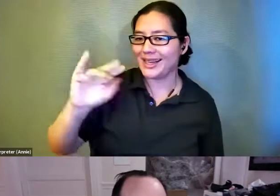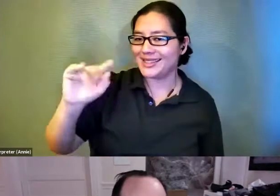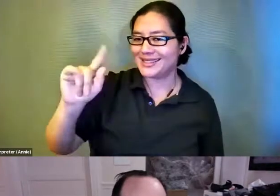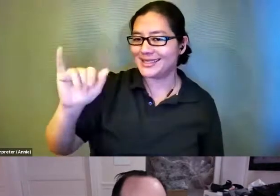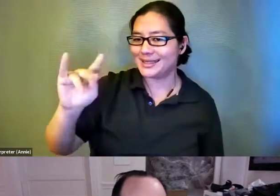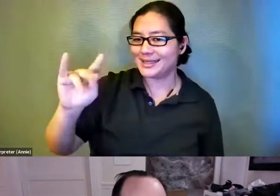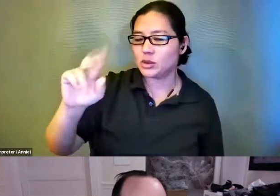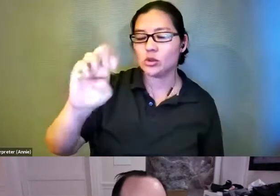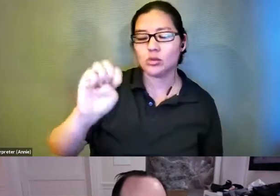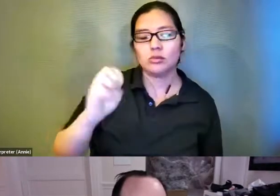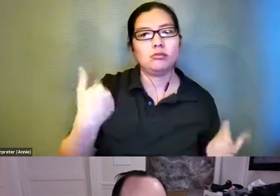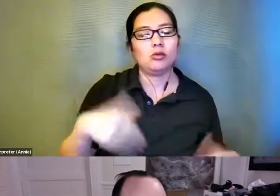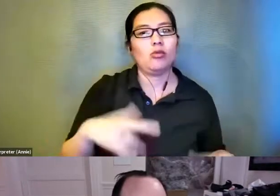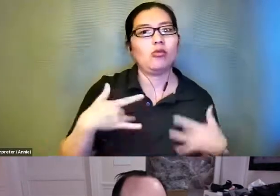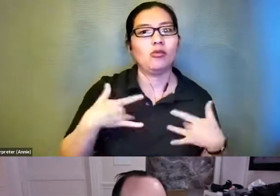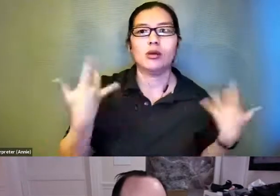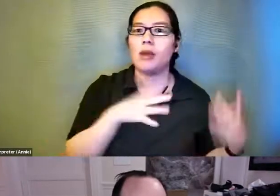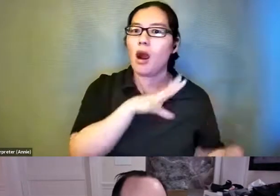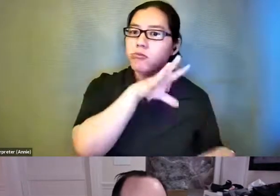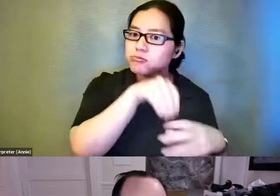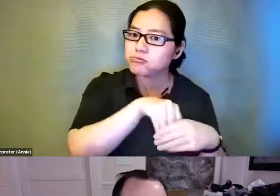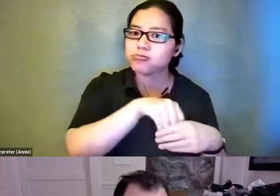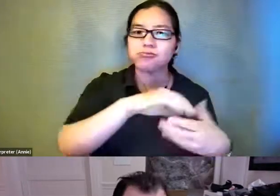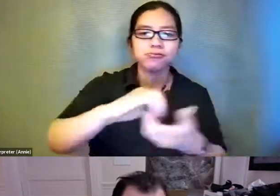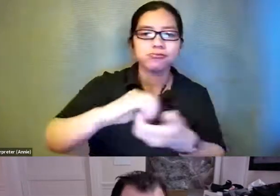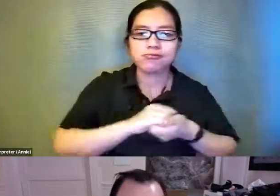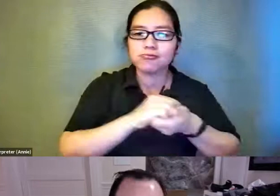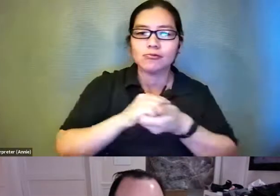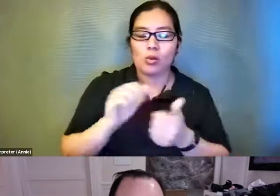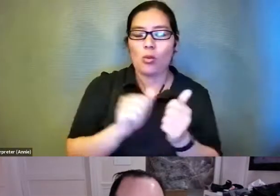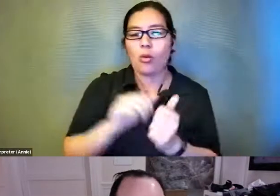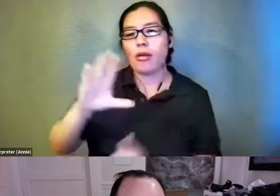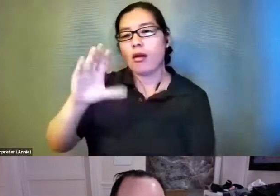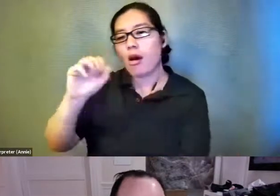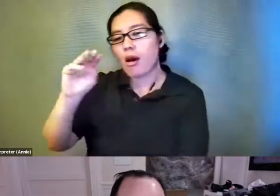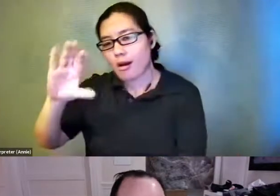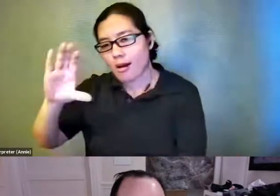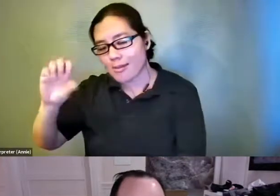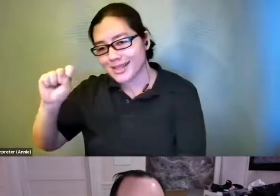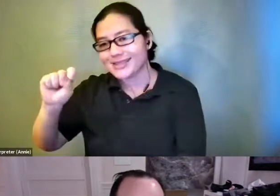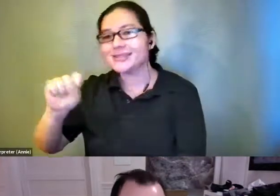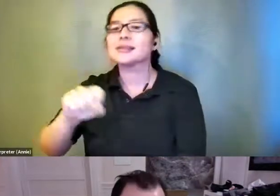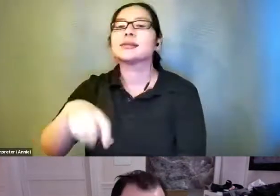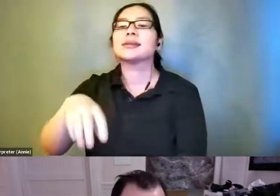event today with comic studies , vision impairments. Thank you to our